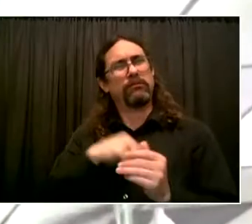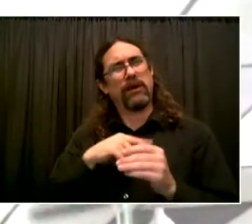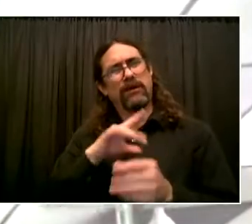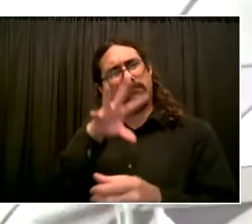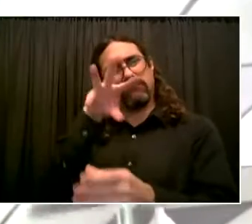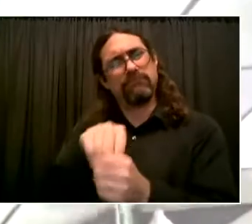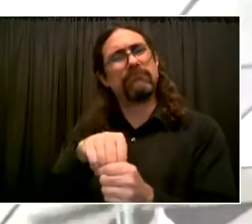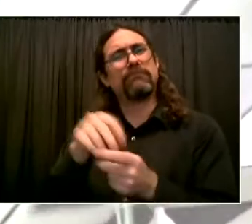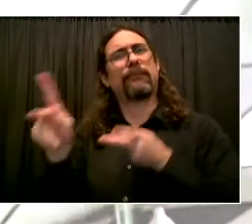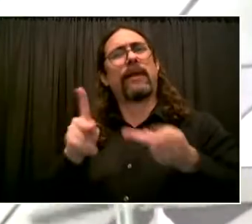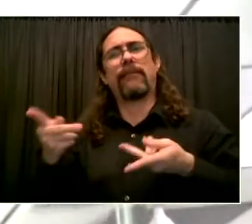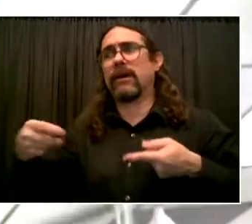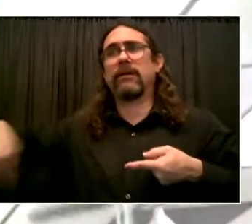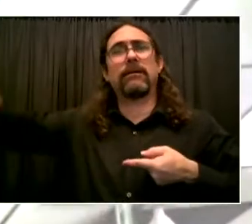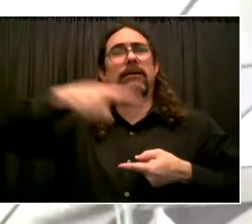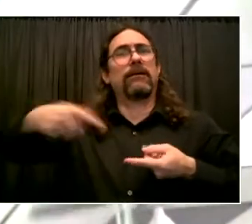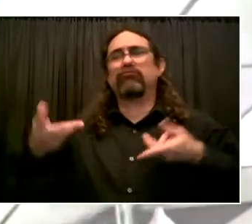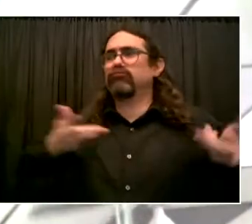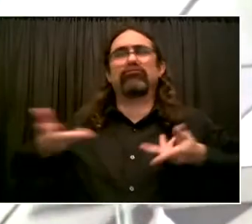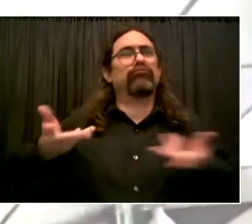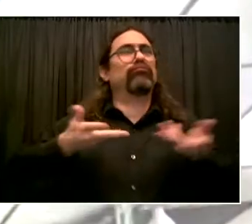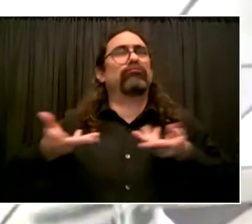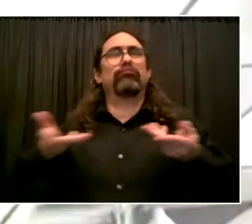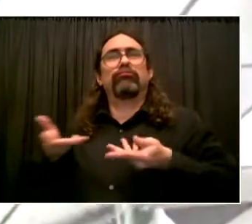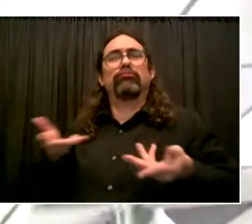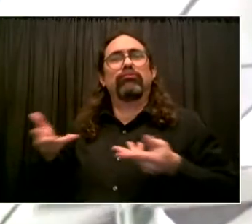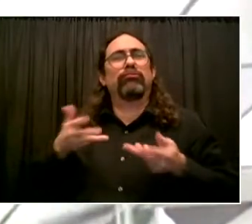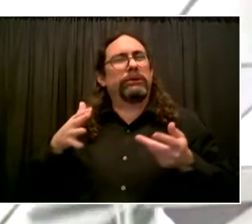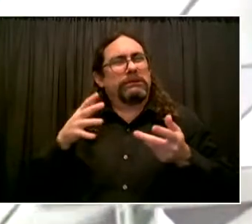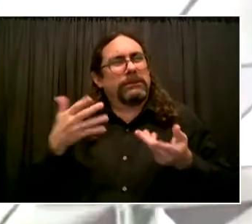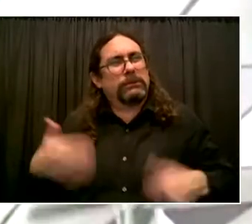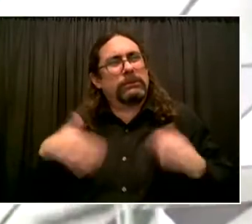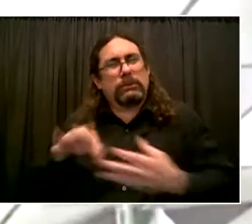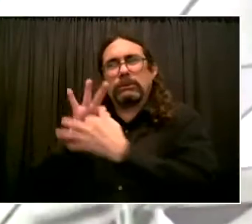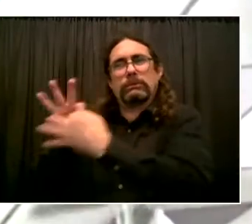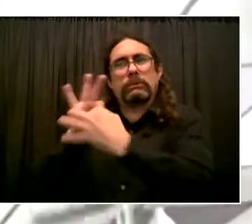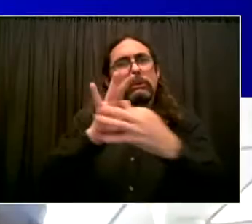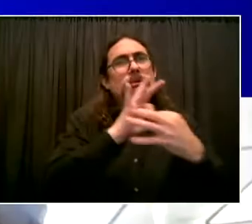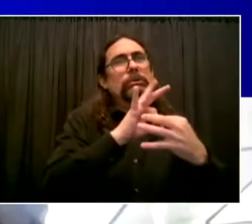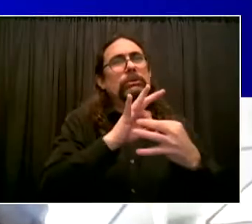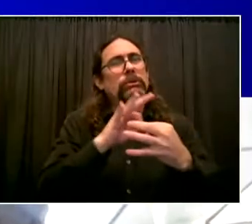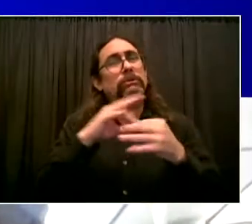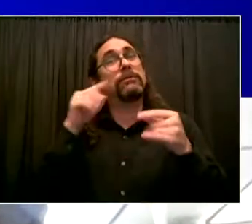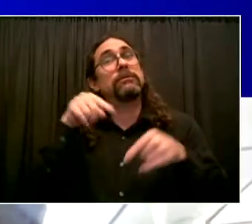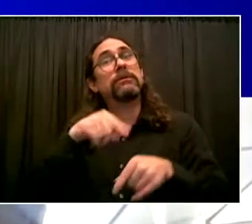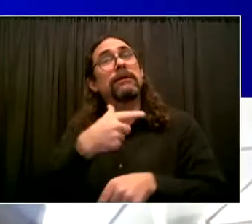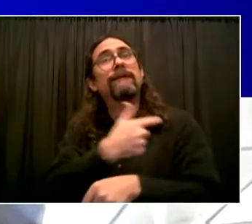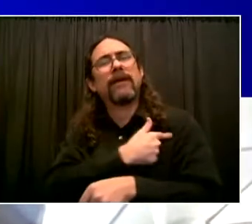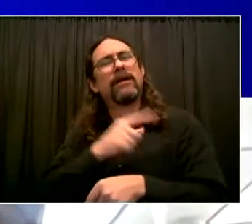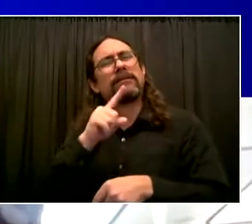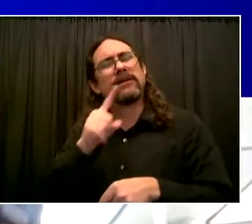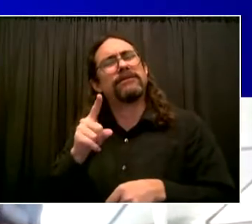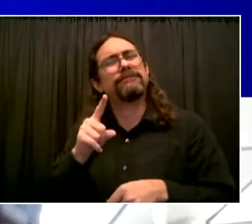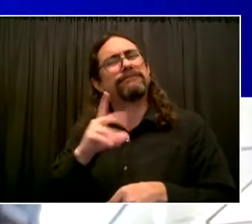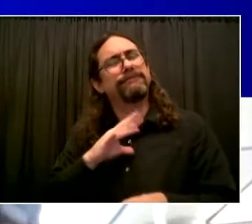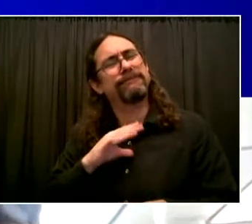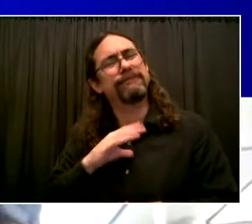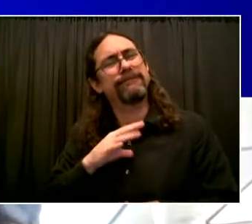WITH US COMING IN HERE, WERE PROECTTED AND DOING THE RIGHT THINGS TO MOVE